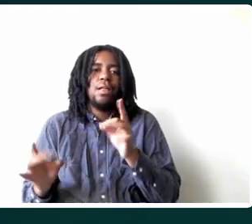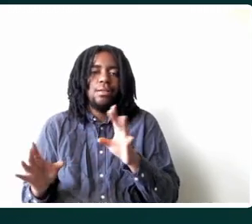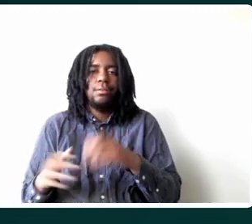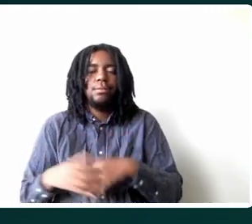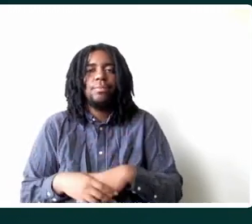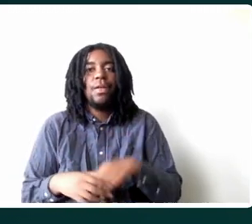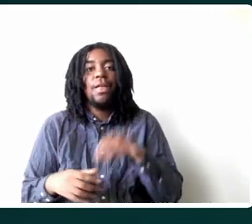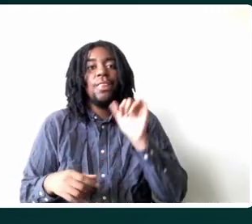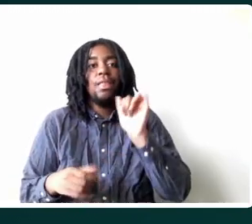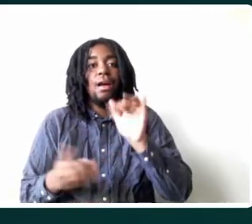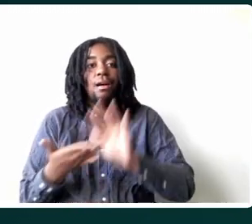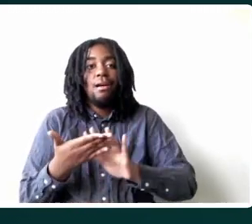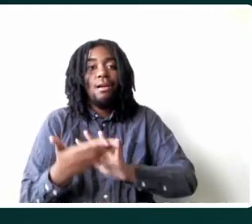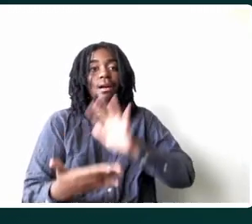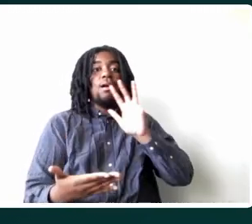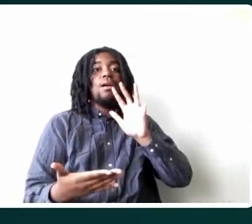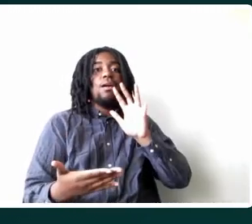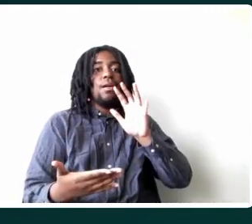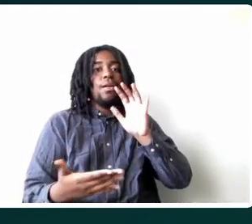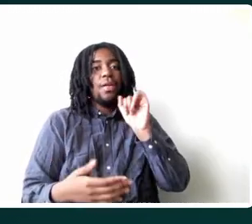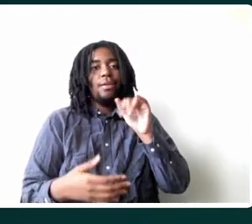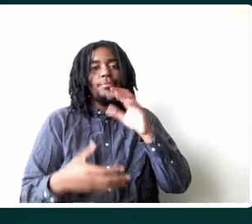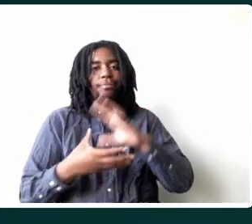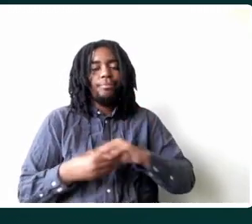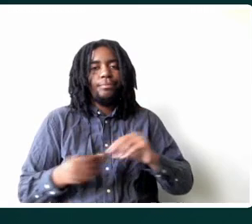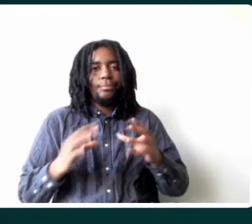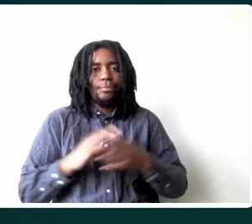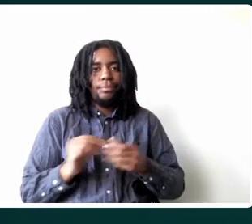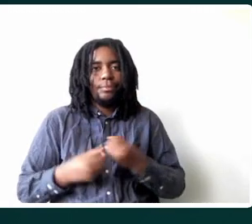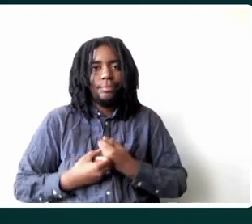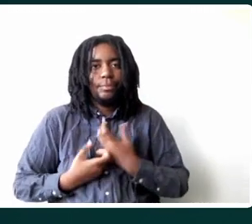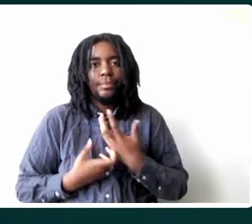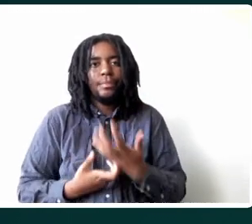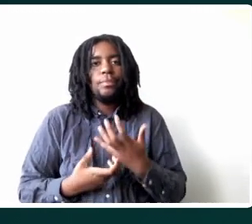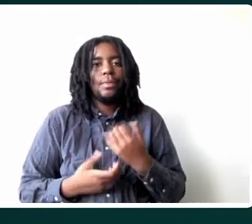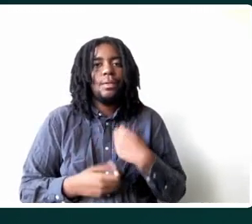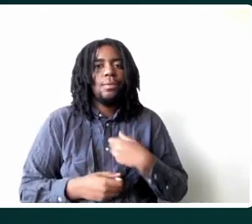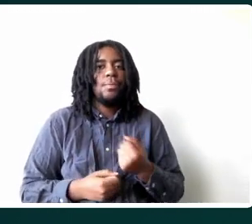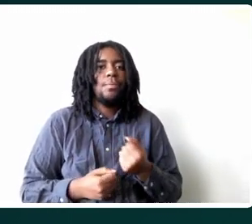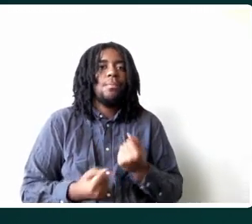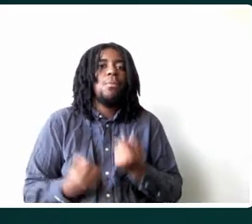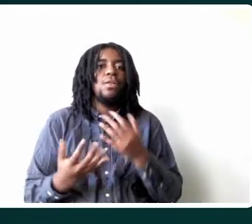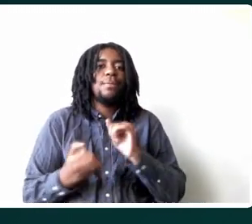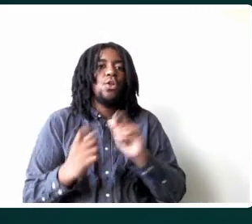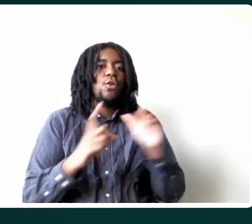into storytelling and the addition of multimodal photography, opened up something in students.